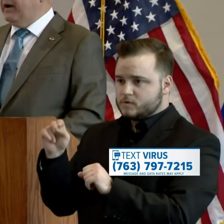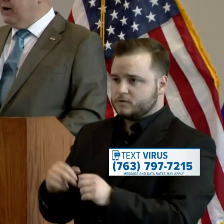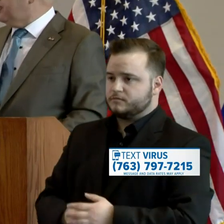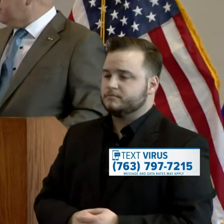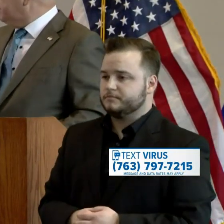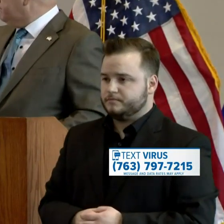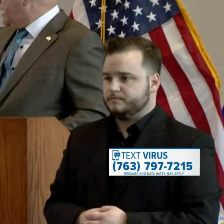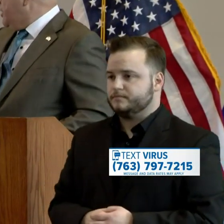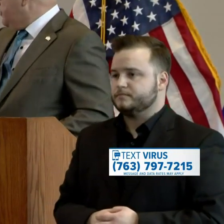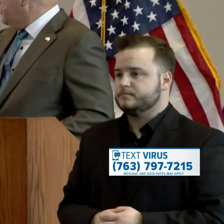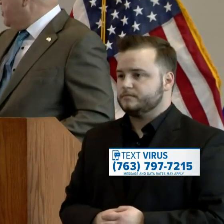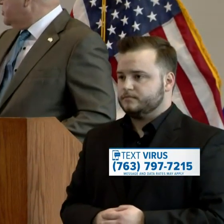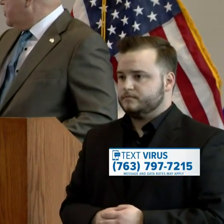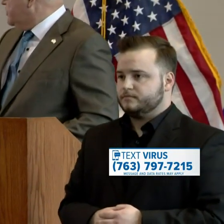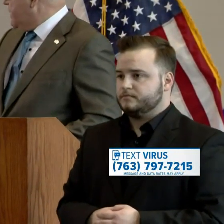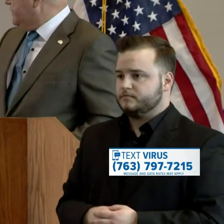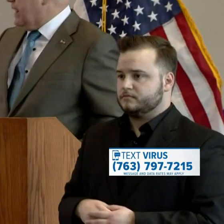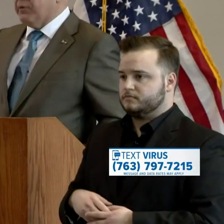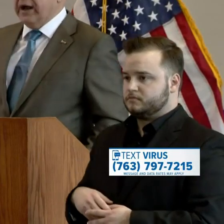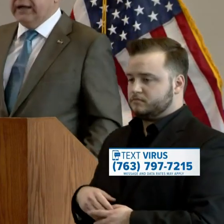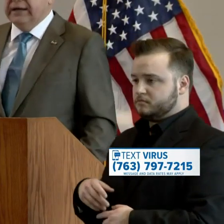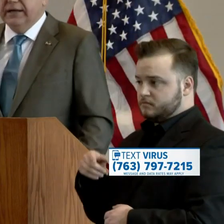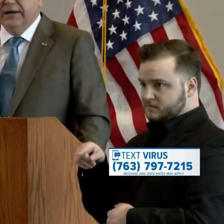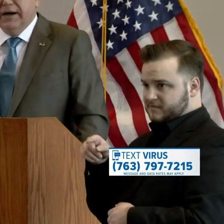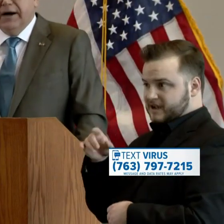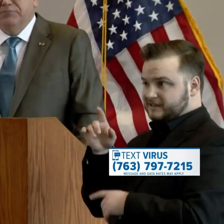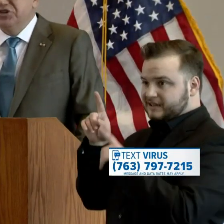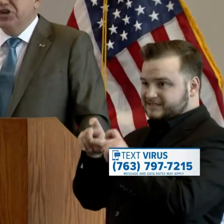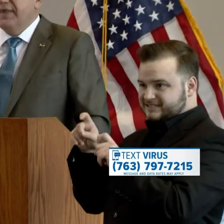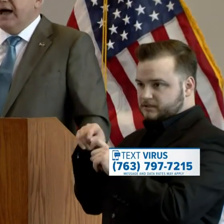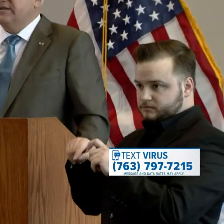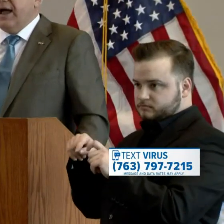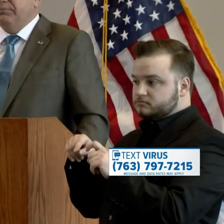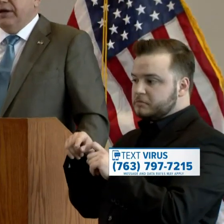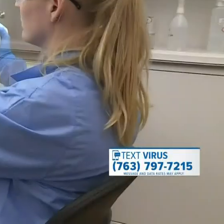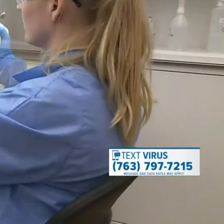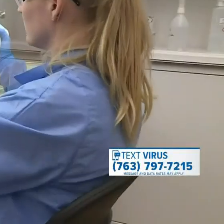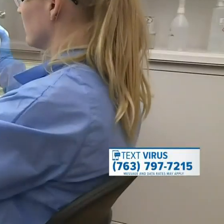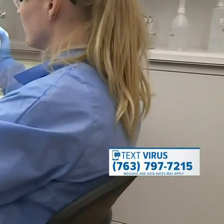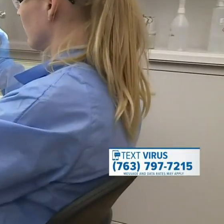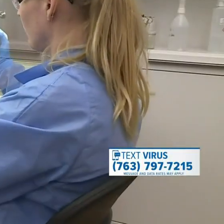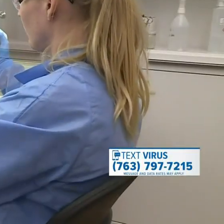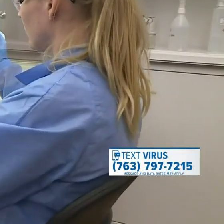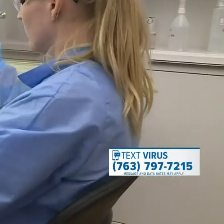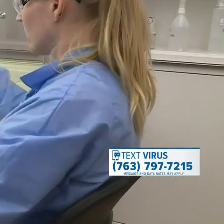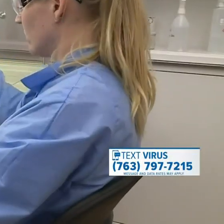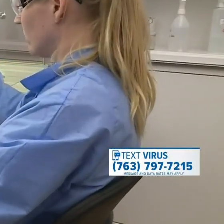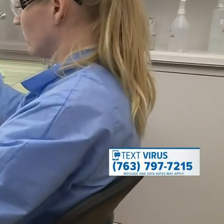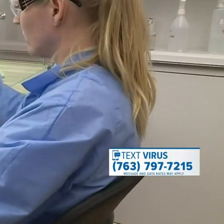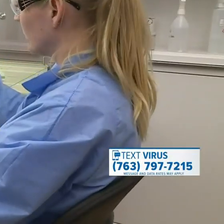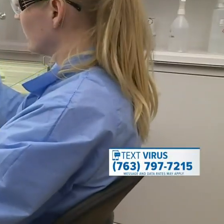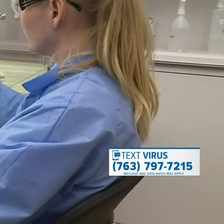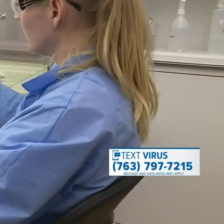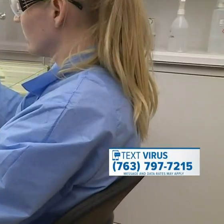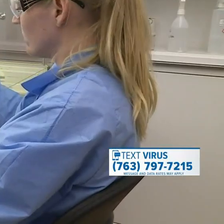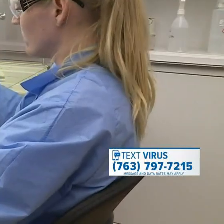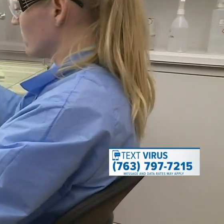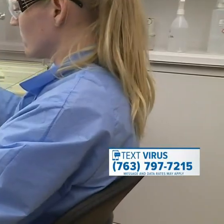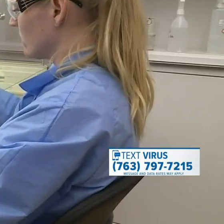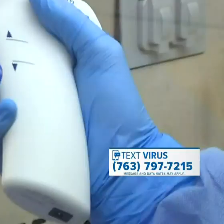THERE THERE ARE THERE ARE FAR THERE ARE FAR MORE THERE ARE FAR MORE THAN THERE ARE FAR MORE THAN 77 THERE ARE FAR MORE THAN 77 CASES THERE ARE FAR MORE THAN 77 CASES OUT THERE ARE FAR MORE THAN 77 CASES OUT THERE. CASES OUT THERE. CASES OUT THERE. OF CASES OUT THERE. OF I CASES OUT THERE. OF I TESTED CASES OUT THERE. OF I TESTED THE CASES OUT THERE. OF I TESTED THE 1700 CASES OUT THERE. OF I TESTED THE 1700 AT CASES OUT THERE. OF I TESTED THE 1700 AT THE OF I TESTED THE 1700 AT THE OF I TESTED THE 1700 AT THE RATE OF I TESTED THE 1700 AT THE RATE WE OF I TESTED THE 1700 AT THE RATE WE ARE OF I TESTED THE 1700 AT THE RATE WE ARE GOING OF I TESTED THE 1700 AT THE RATE WE ARE GOING NOW OF I TESTED THE 1700 AT THE RATE WE ARE GOING NOW WE OF I TESTED THE 1700 AT THE RATE WE ARE GOING NOW WE WOULD RATE WE ARE GOING NOW WE WOULD RATE WE ARE GOING NOW WE WOULD EXPECT RATE WE ARE GOING NOW WE WOULD EXPECT TO RATE WE ARE GOING NOW WE WOULD EXPECT TO FIND RATE WE ARE GOING NOW WE WOULD EXPECT TO FIND ANOTHER RATE WE ARE GOING NOW WE WOULD EXPECT TO FIND ANOTHER 100 RATE WE ARE GOING NOW WE WOULD EXPECT TO FIND ANOTHER 100 OR EXPECT TO FIND ANOTHER 100 OR EXPECT TO FIND ANOTHER 100 OR SO,